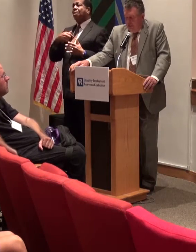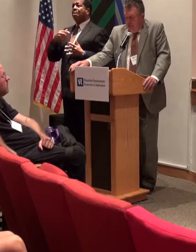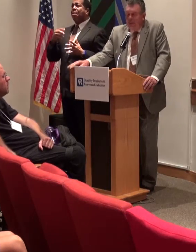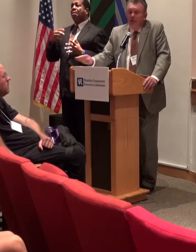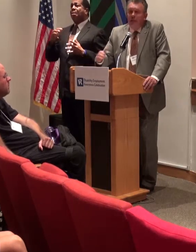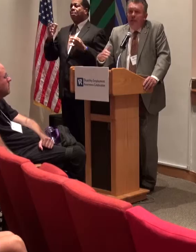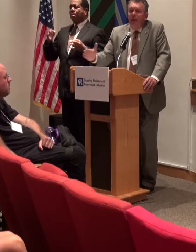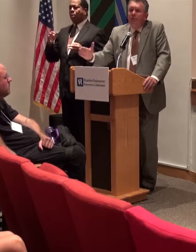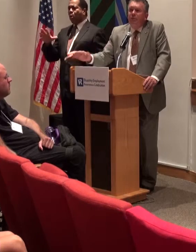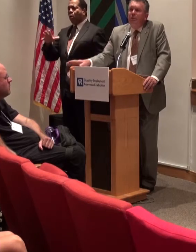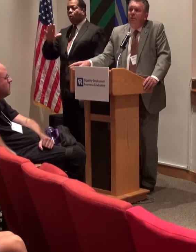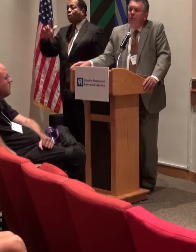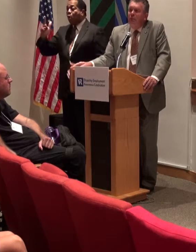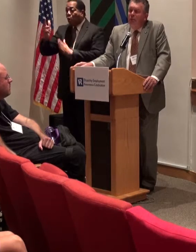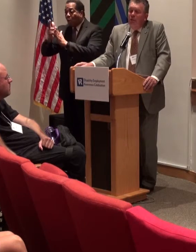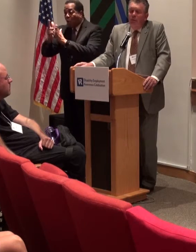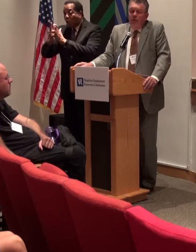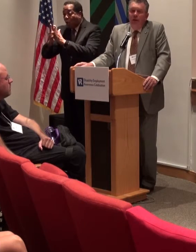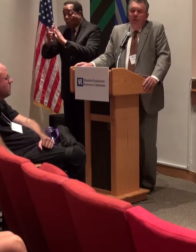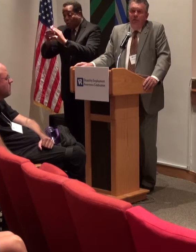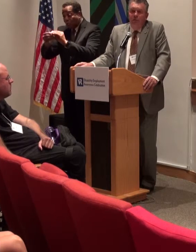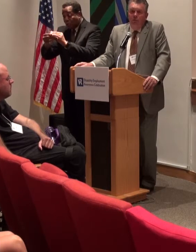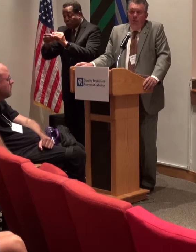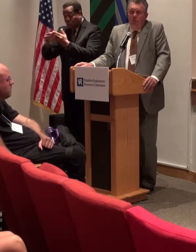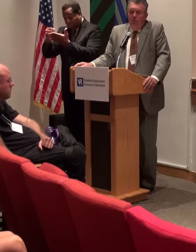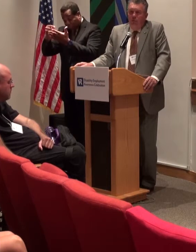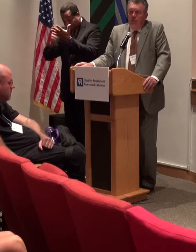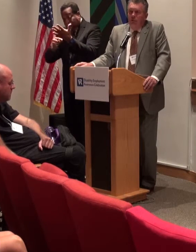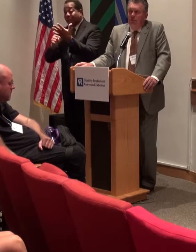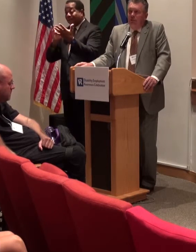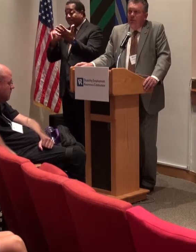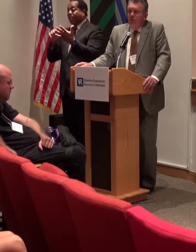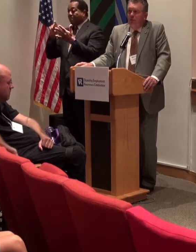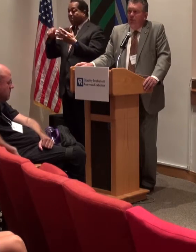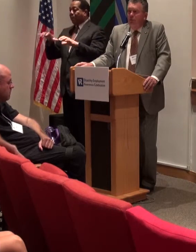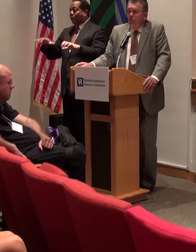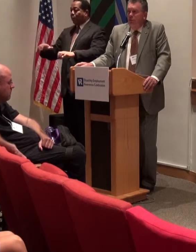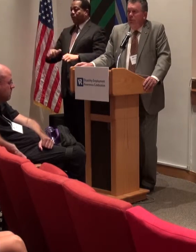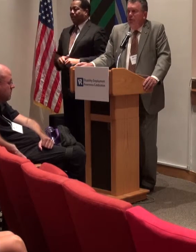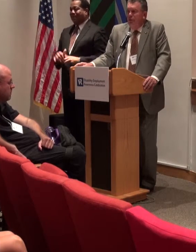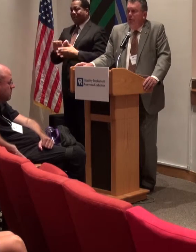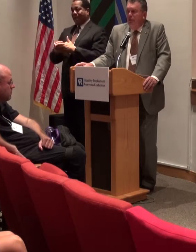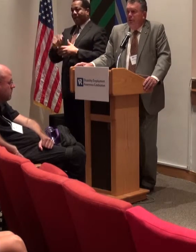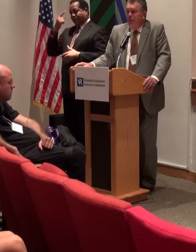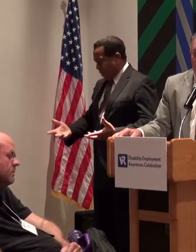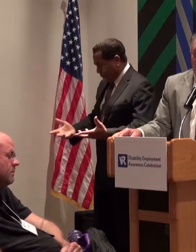So that is a common challenge for those of us in the human resources profession.